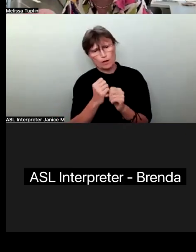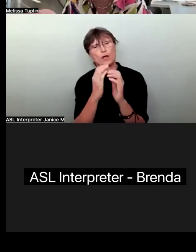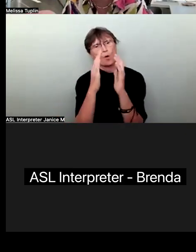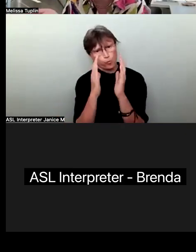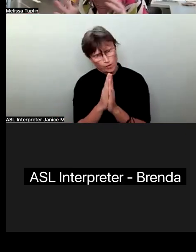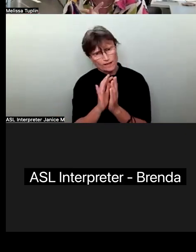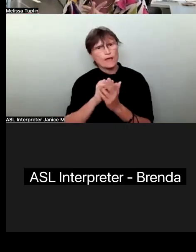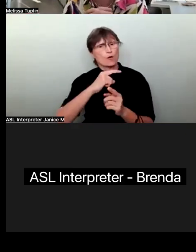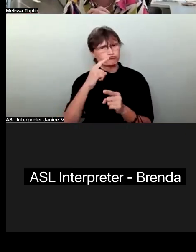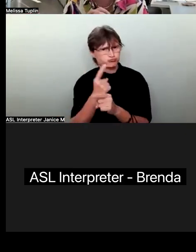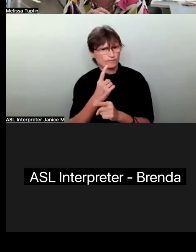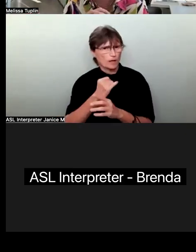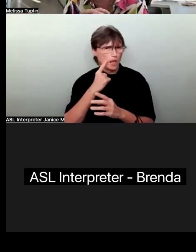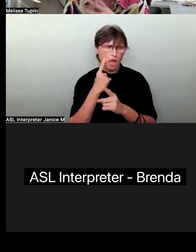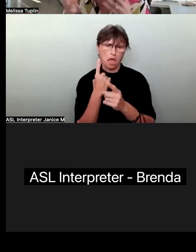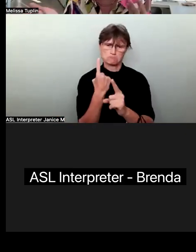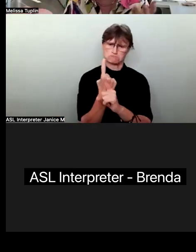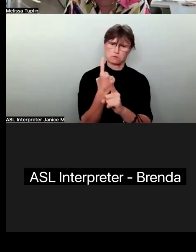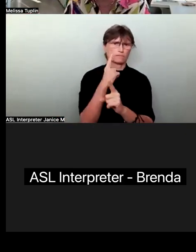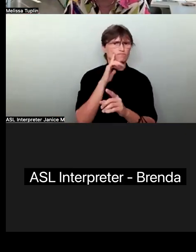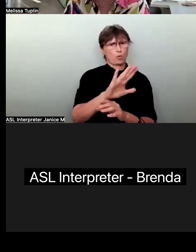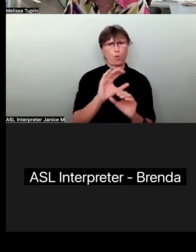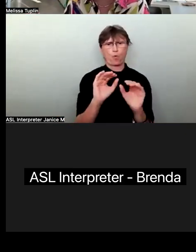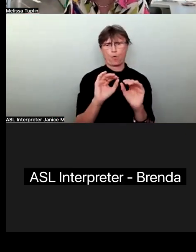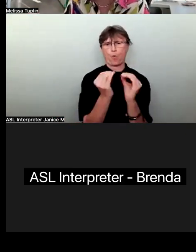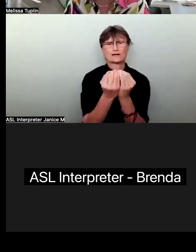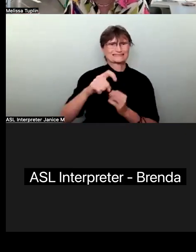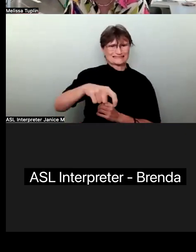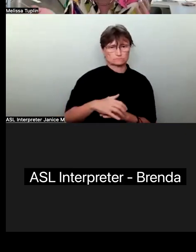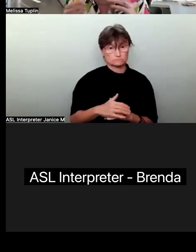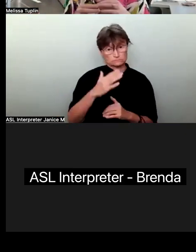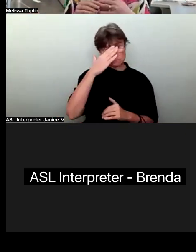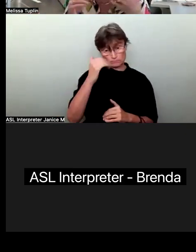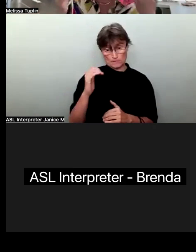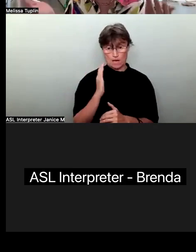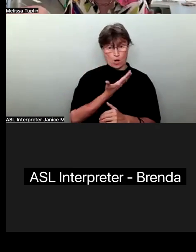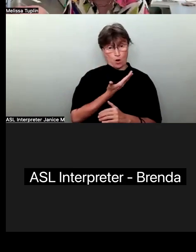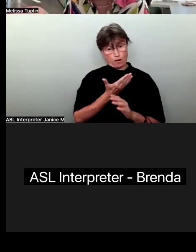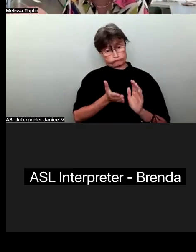reasonable to your organization. And because this is a two-year program, and you could see